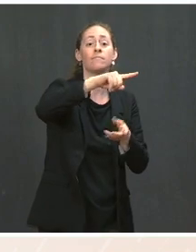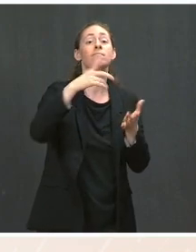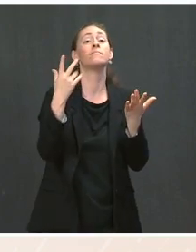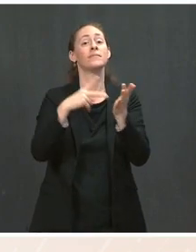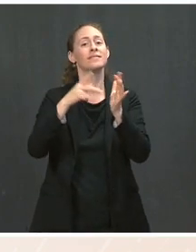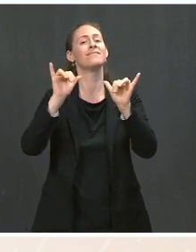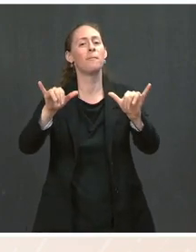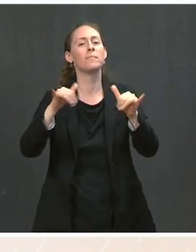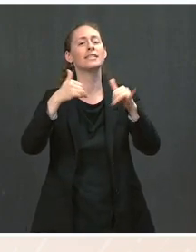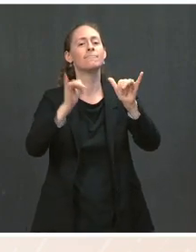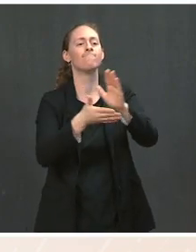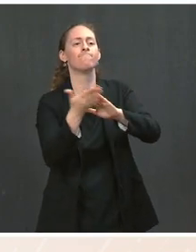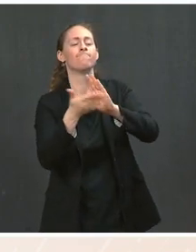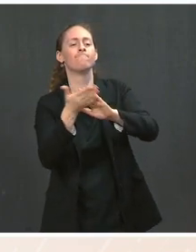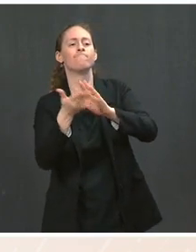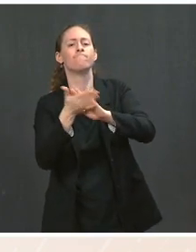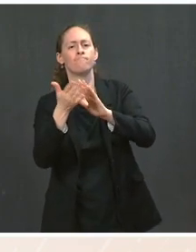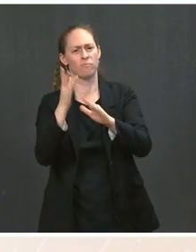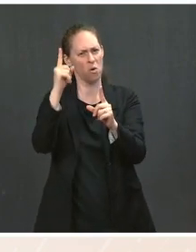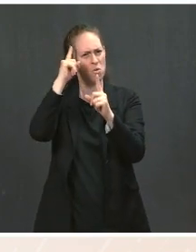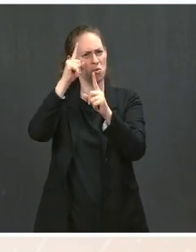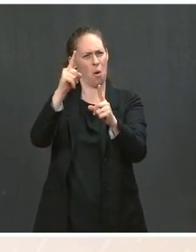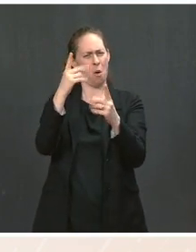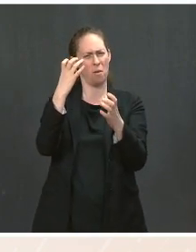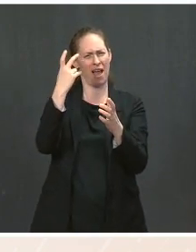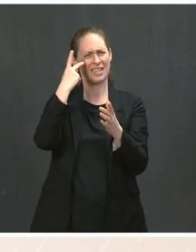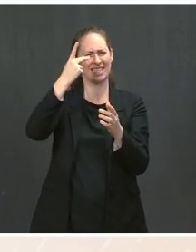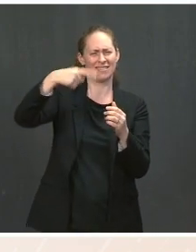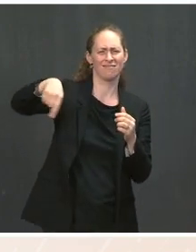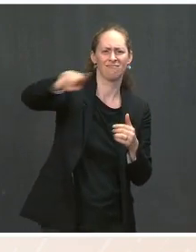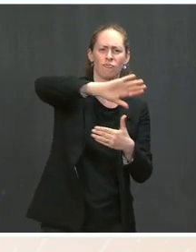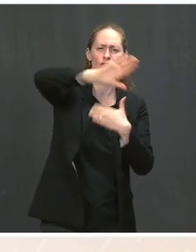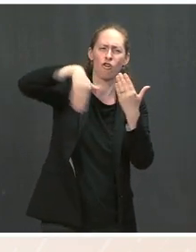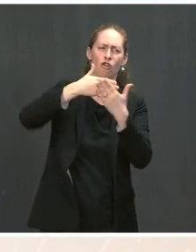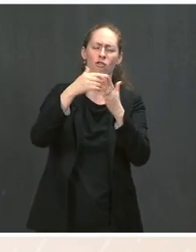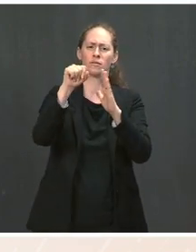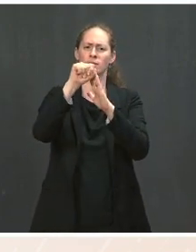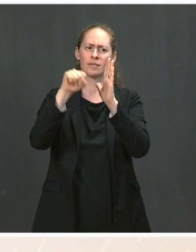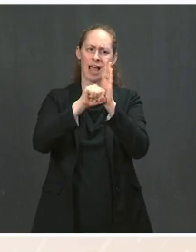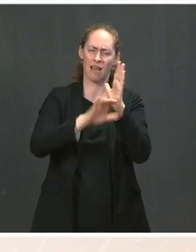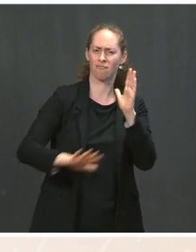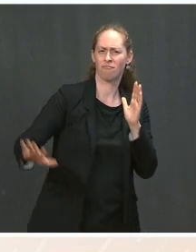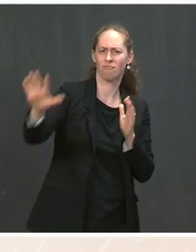that provides families with what they need. Since the start of the pandemic, as we've talked about a bit in here,